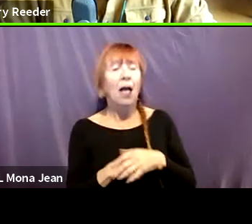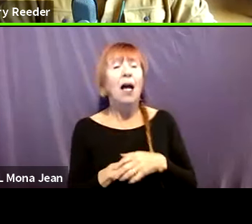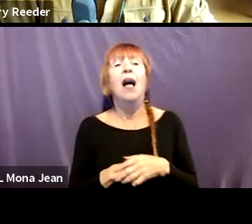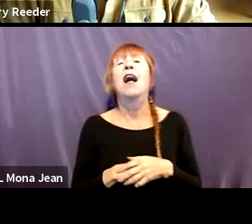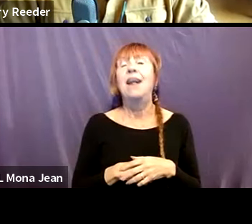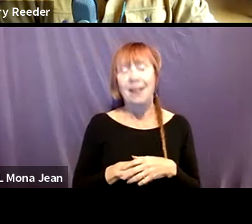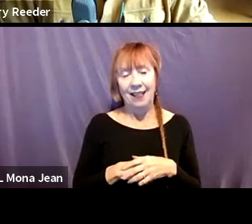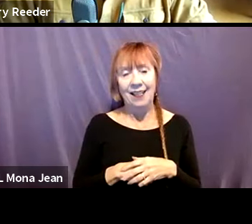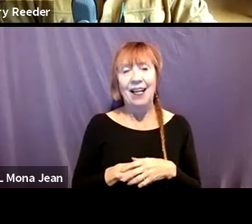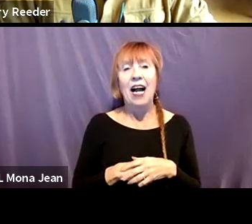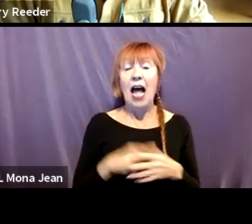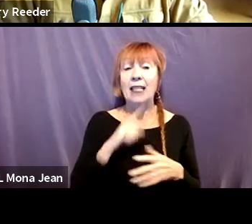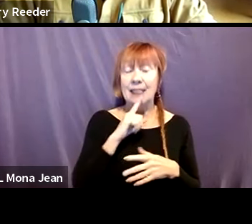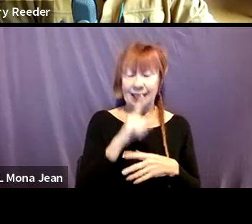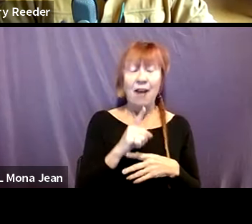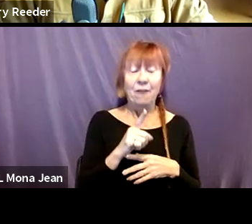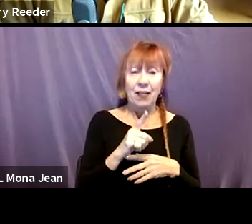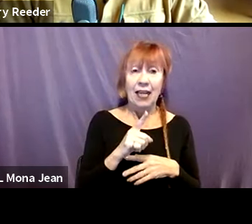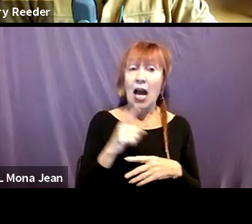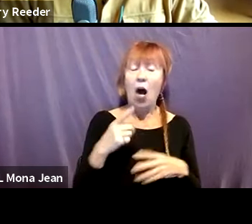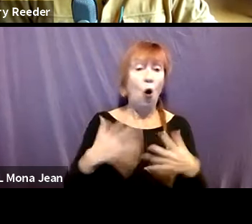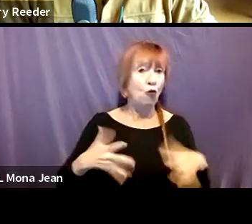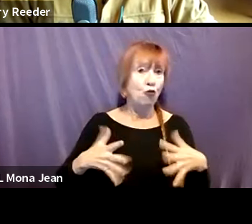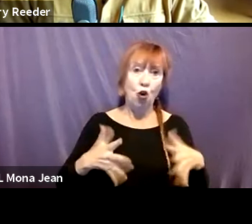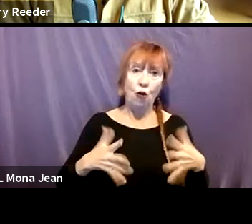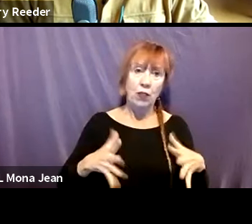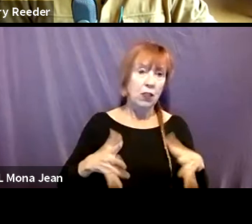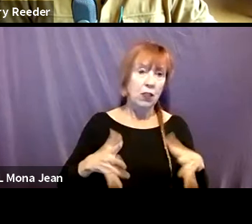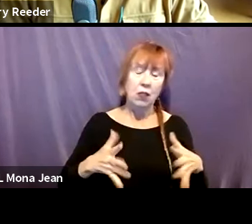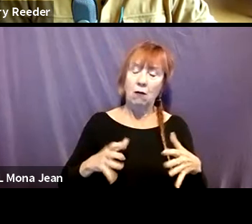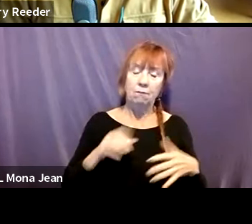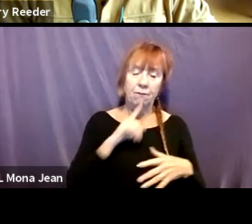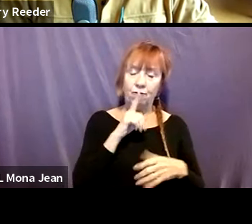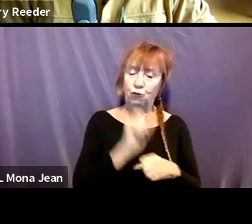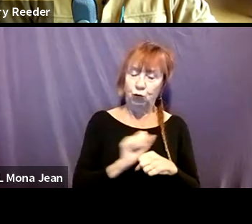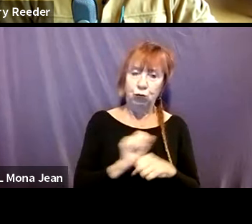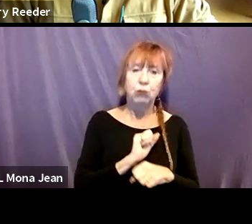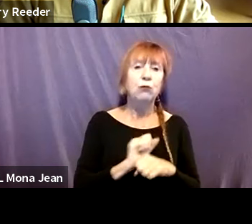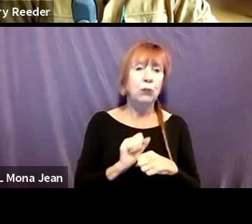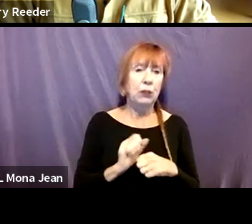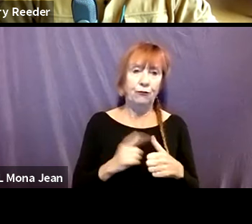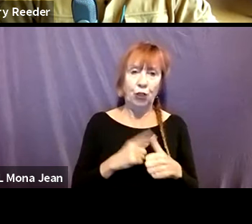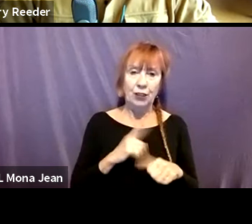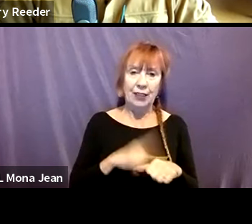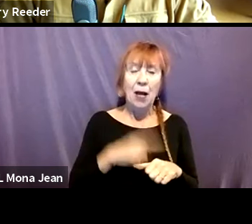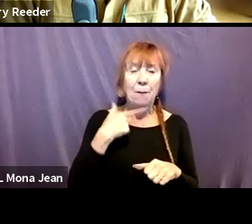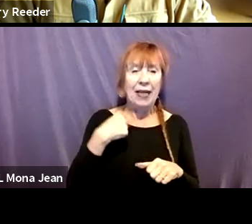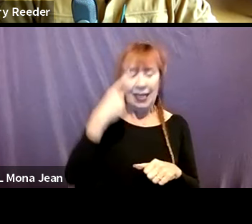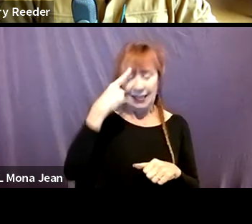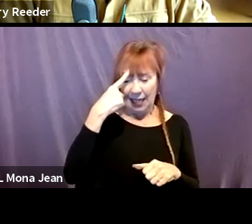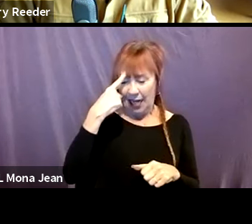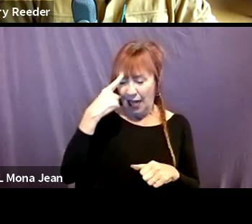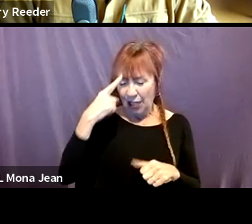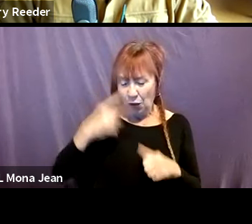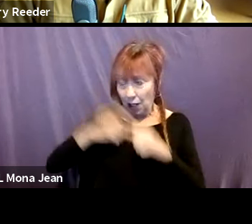And I definitely was nervous, for sure. I think, in your mind, you expect to like